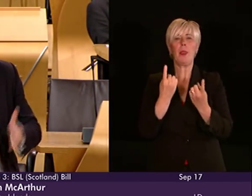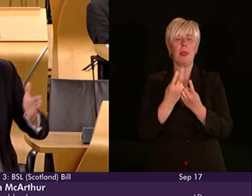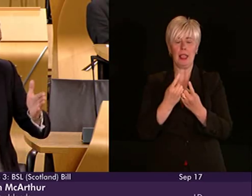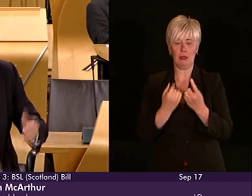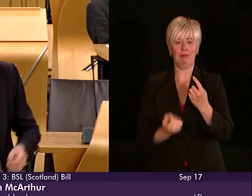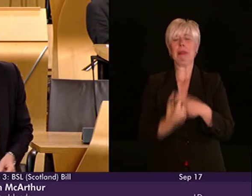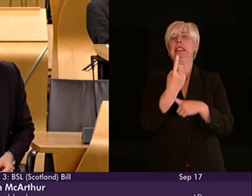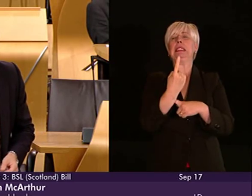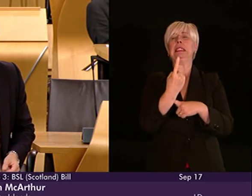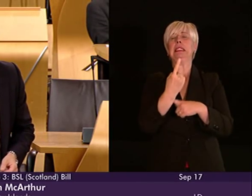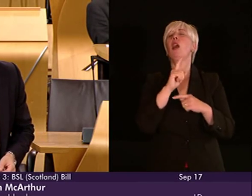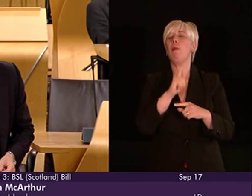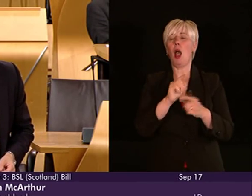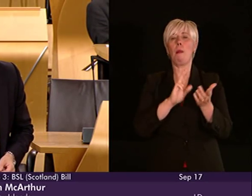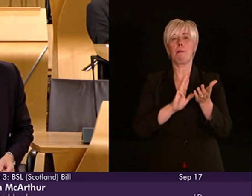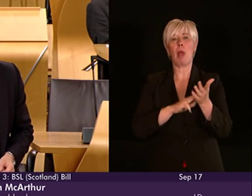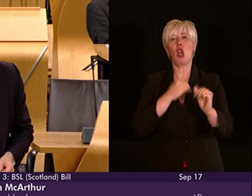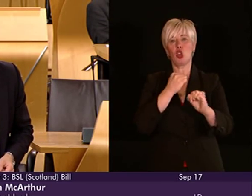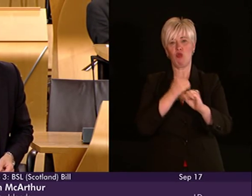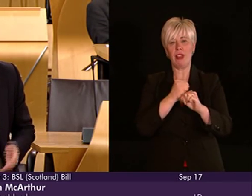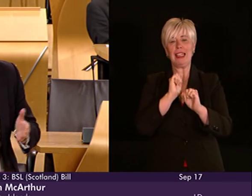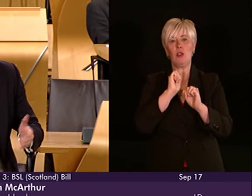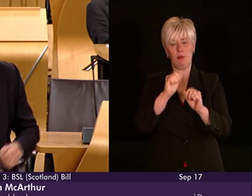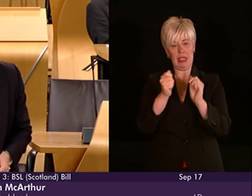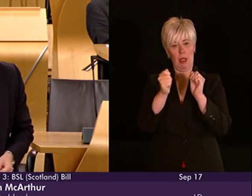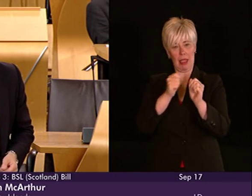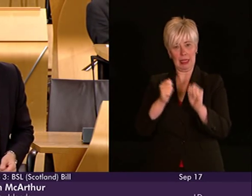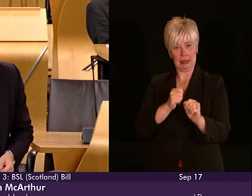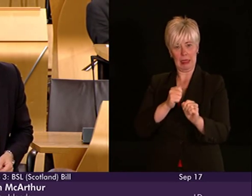largely addressed the anomaly through Mark Griffin’s stage 2 amendments, and I welcome